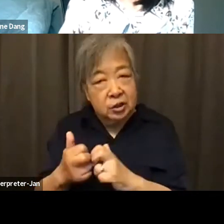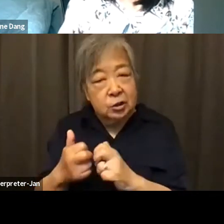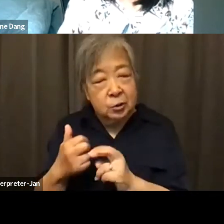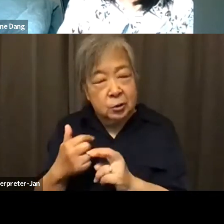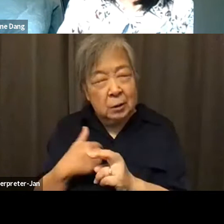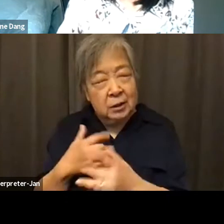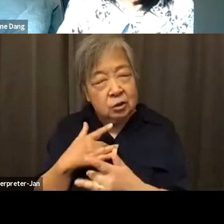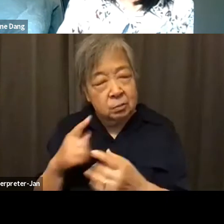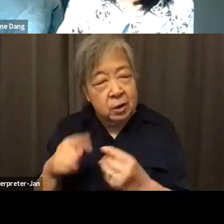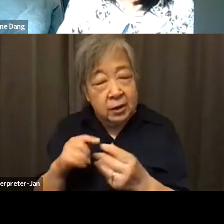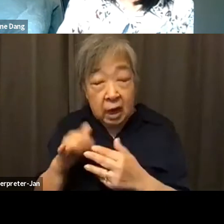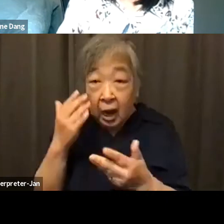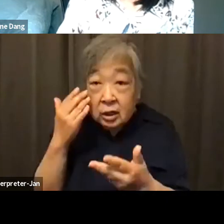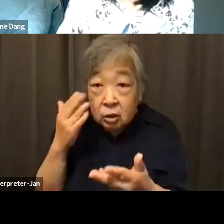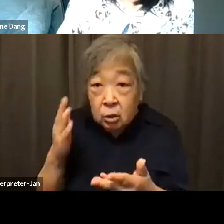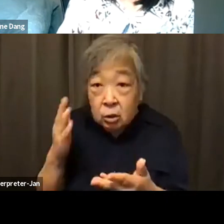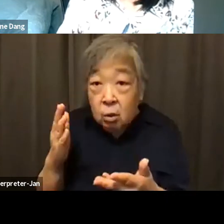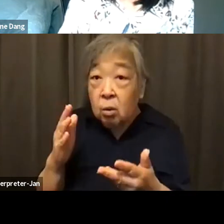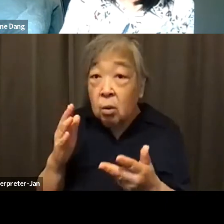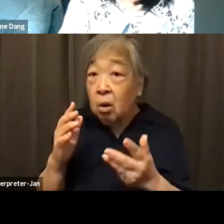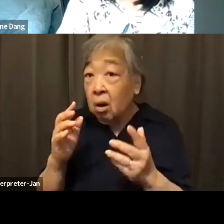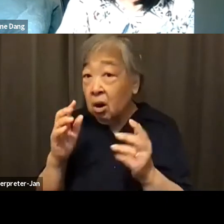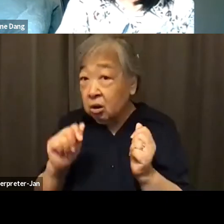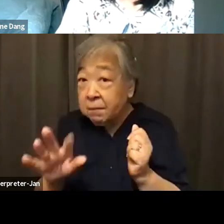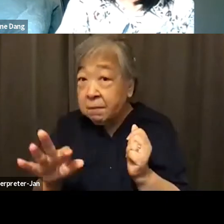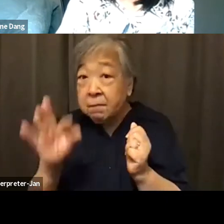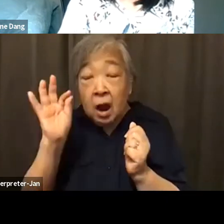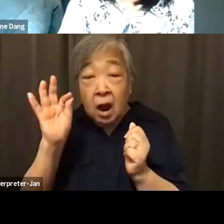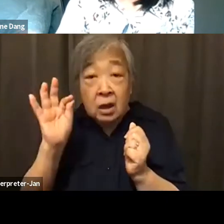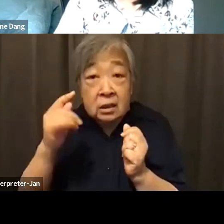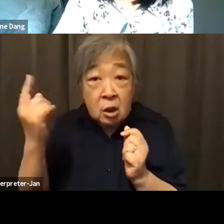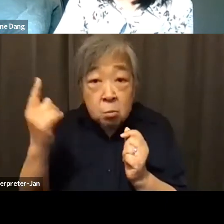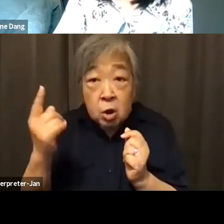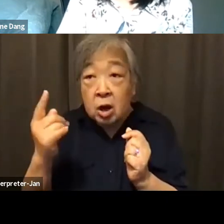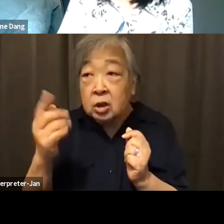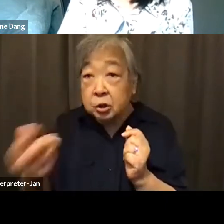wasn't sure if I would find somewhere that could provide hard copy Braille.